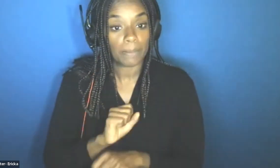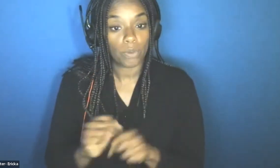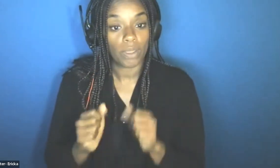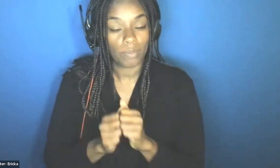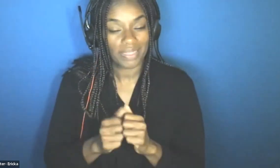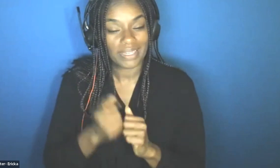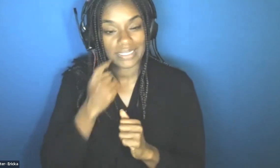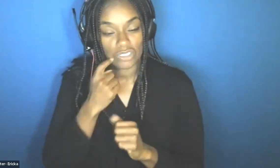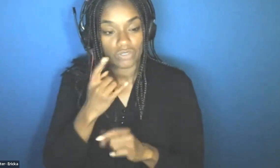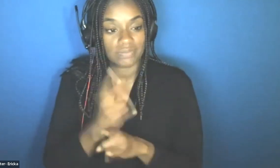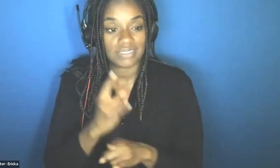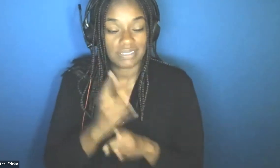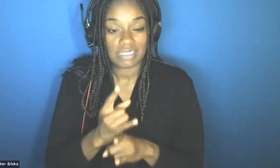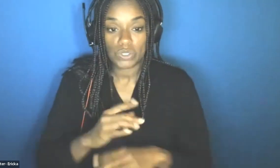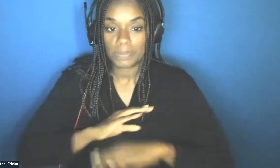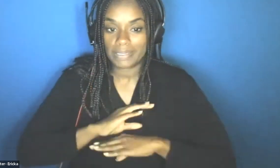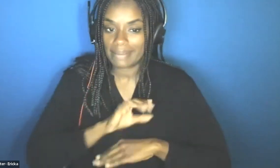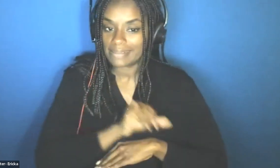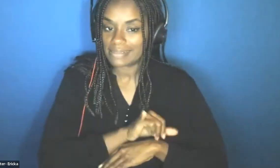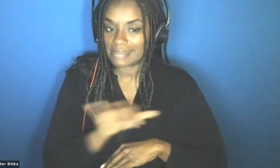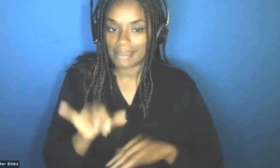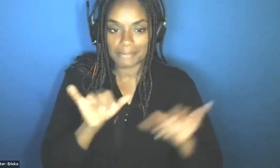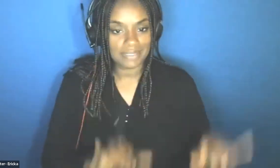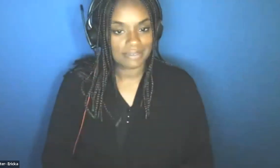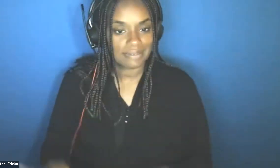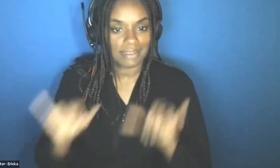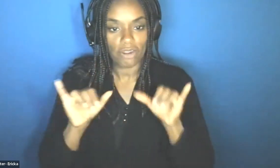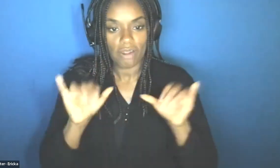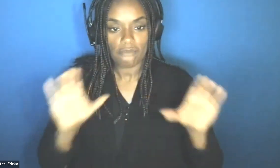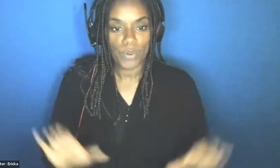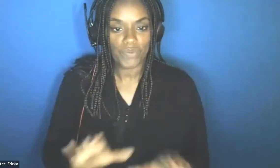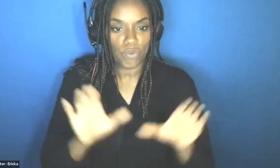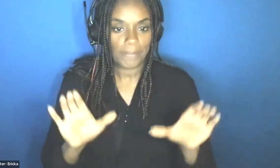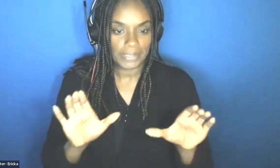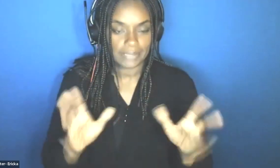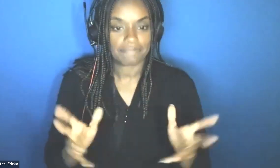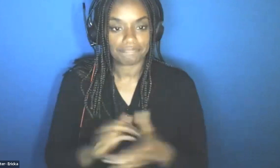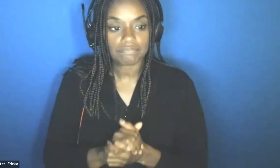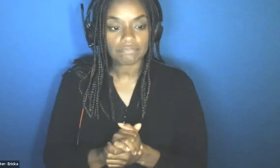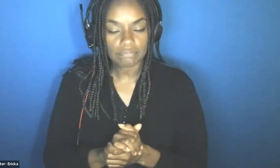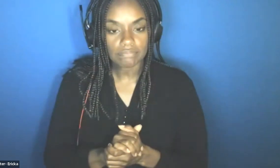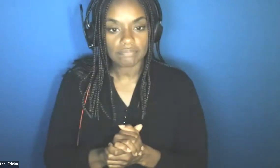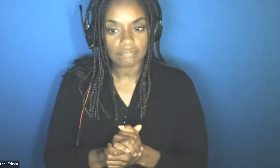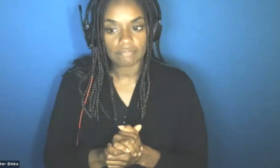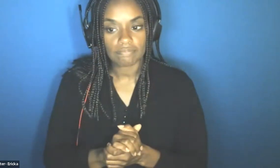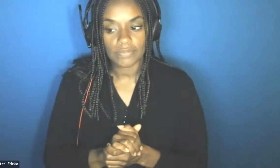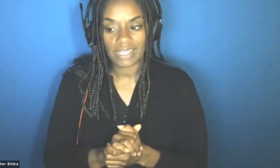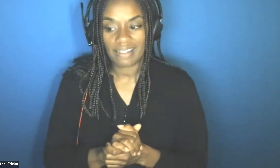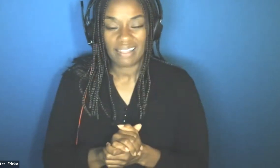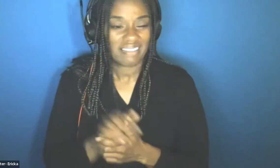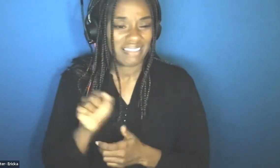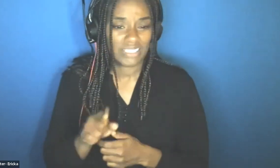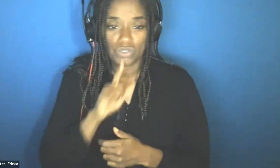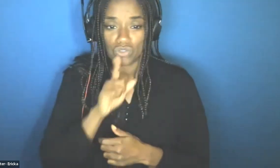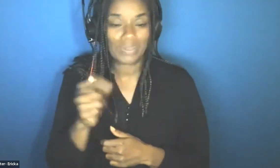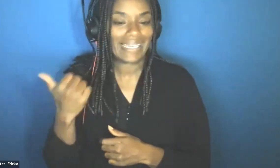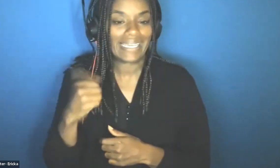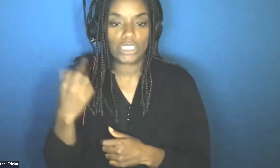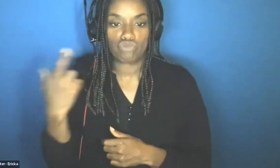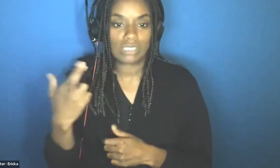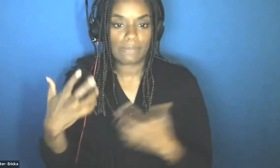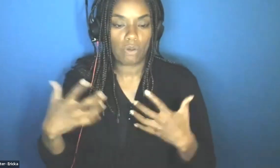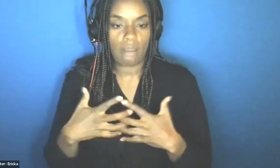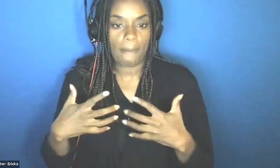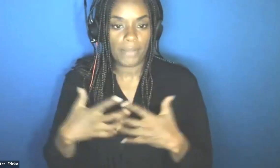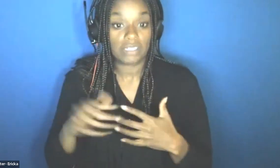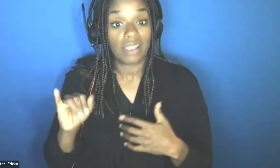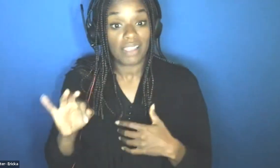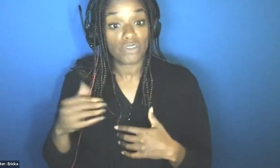That warning that he would be terminated again still stands.